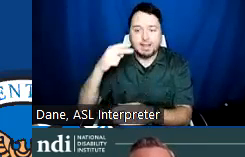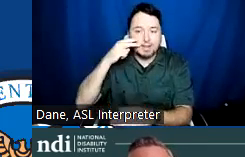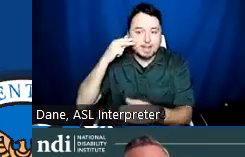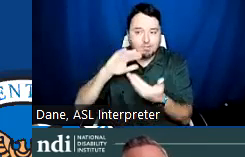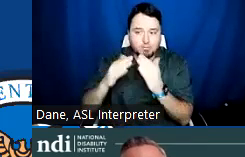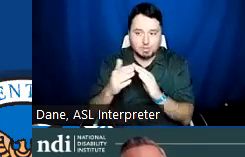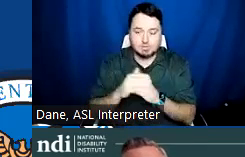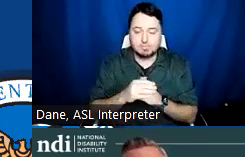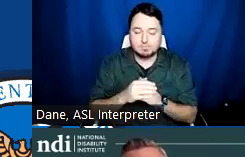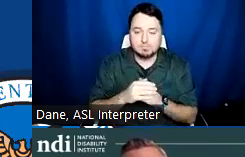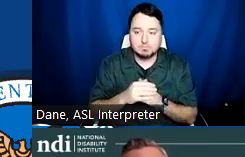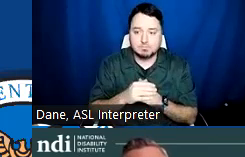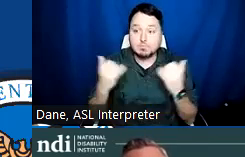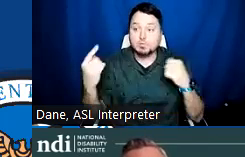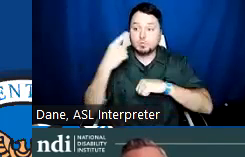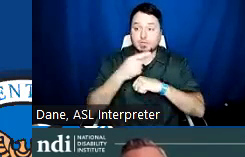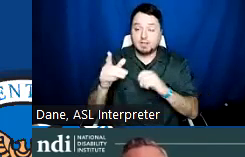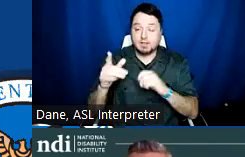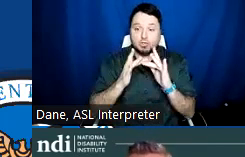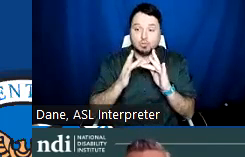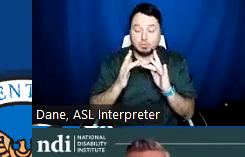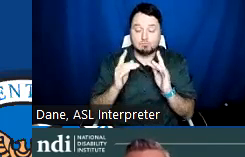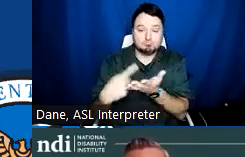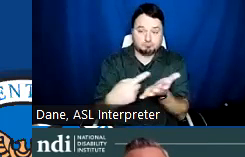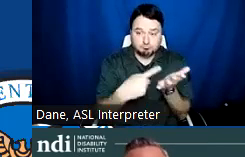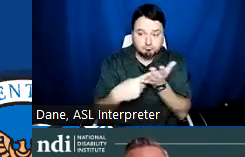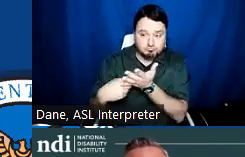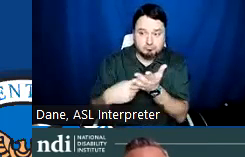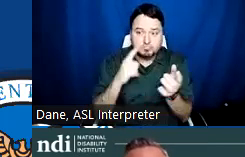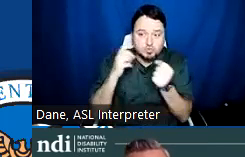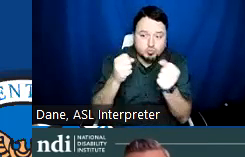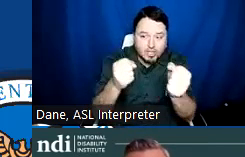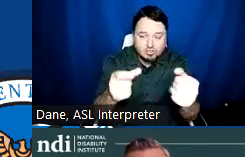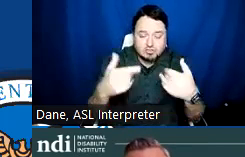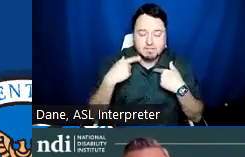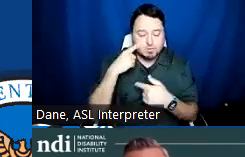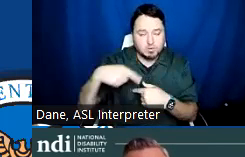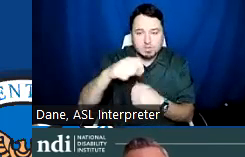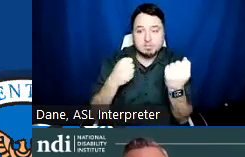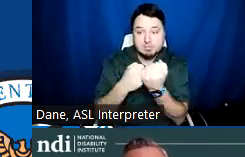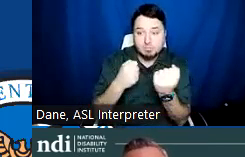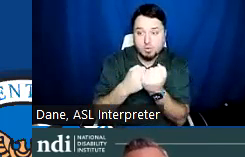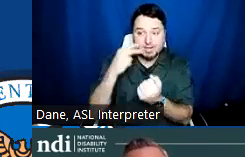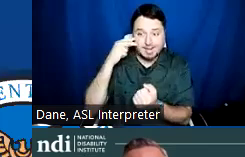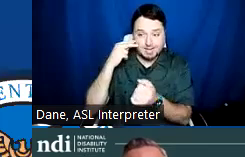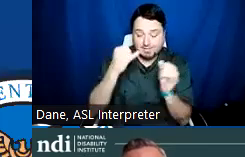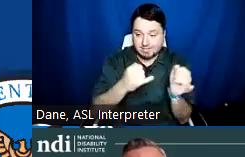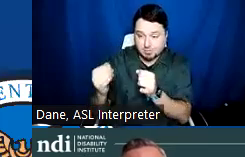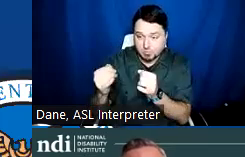During today's virtual dialogue, presenters supporting native individuals including those